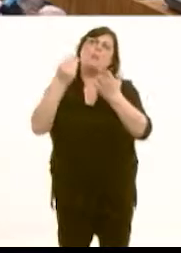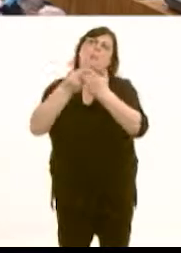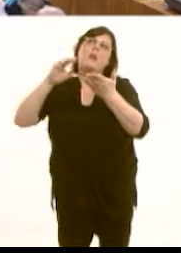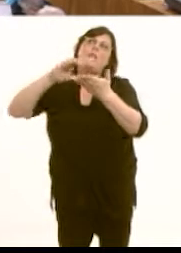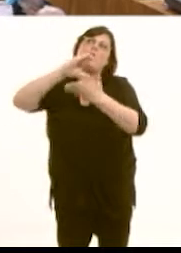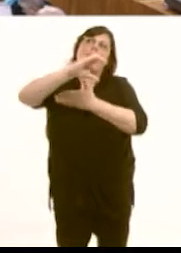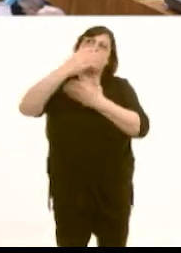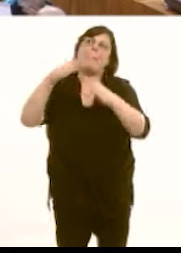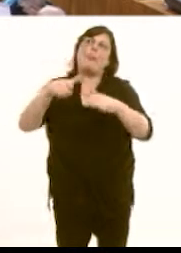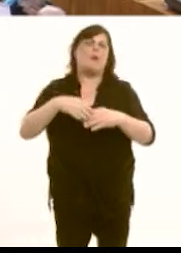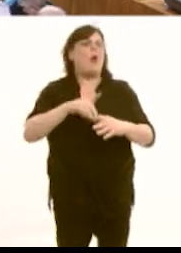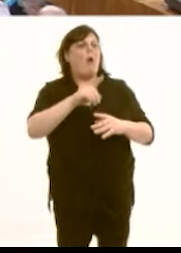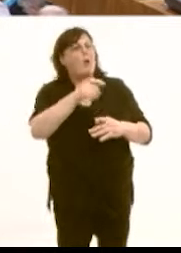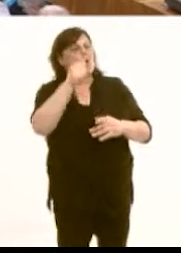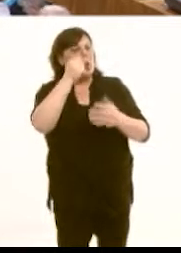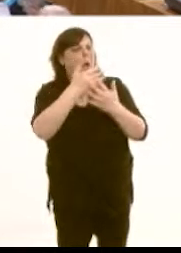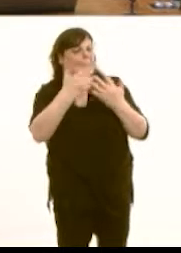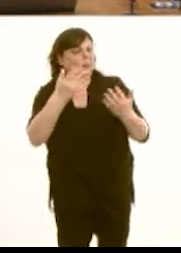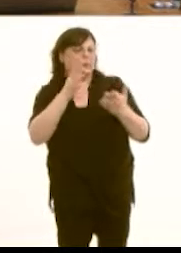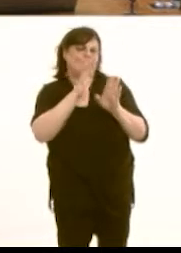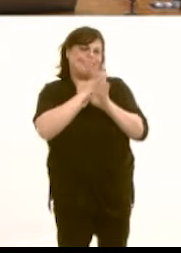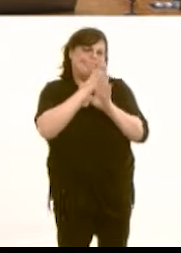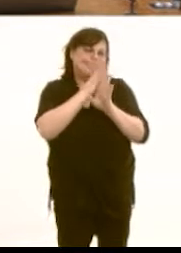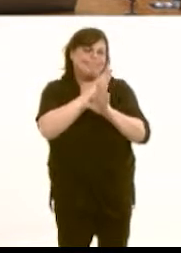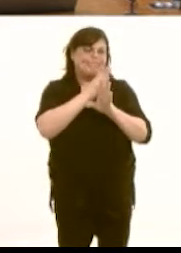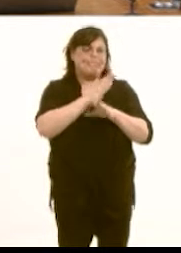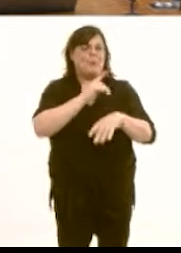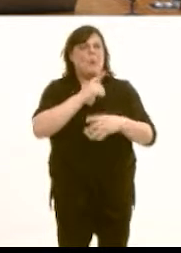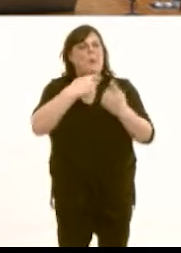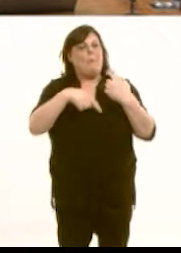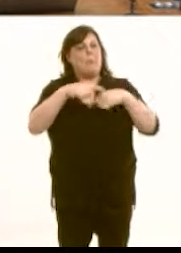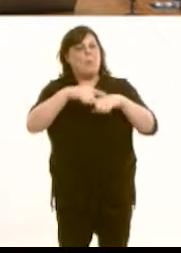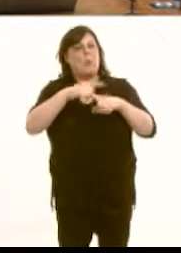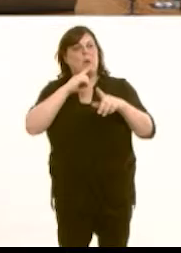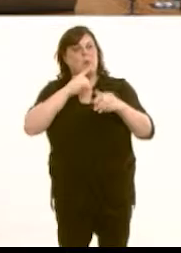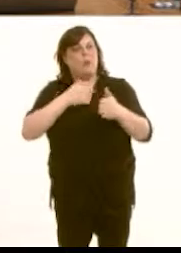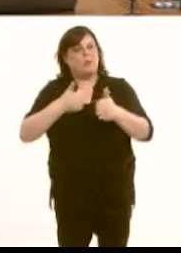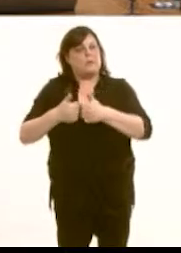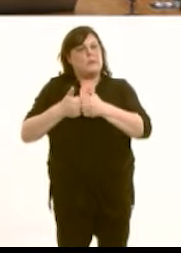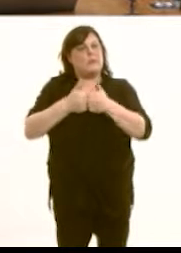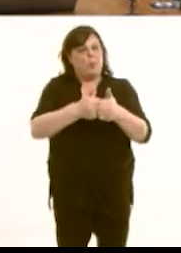road that will be key to providing access to the commercial occupiers at St Athan, and